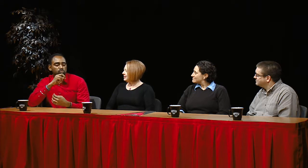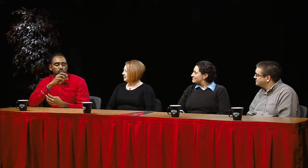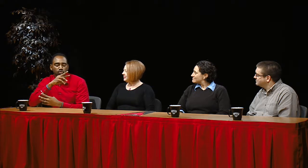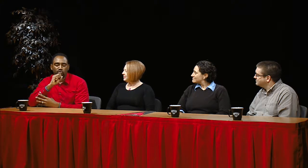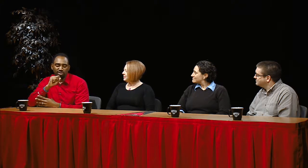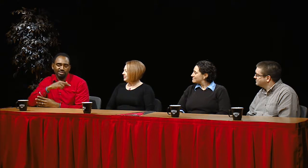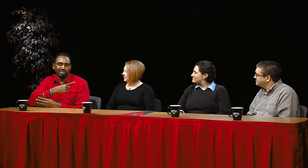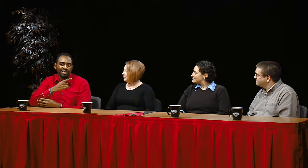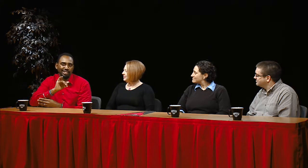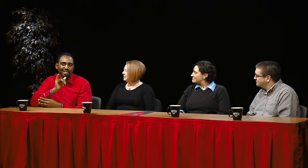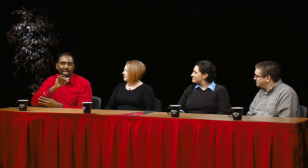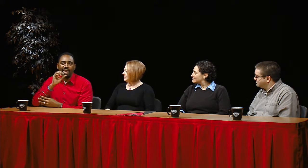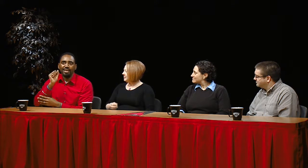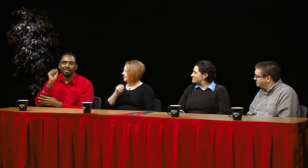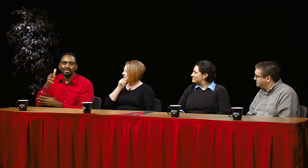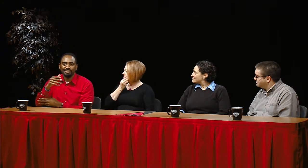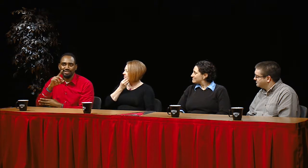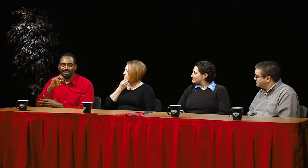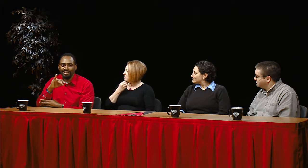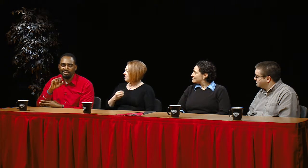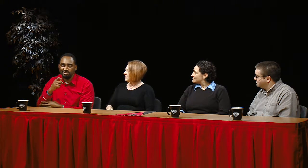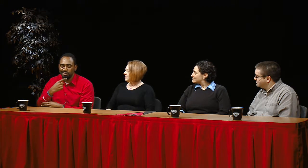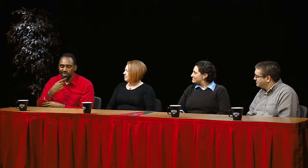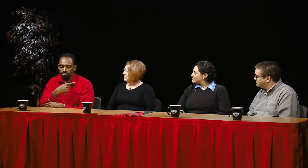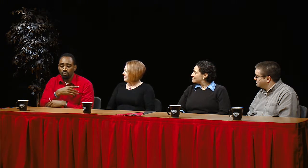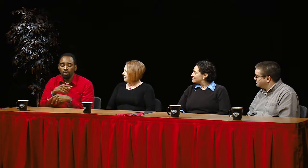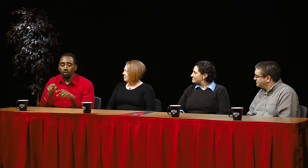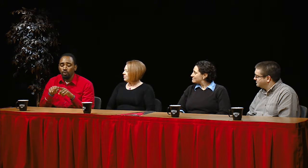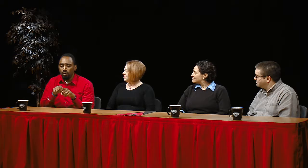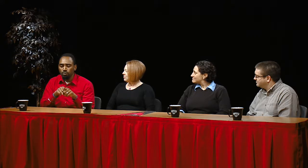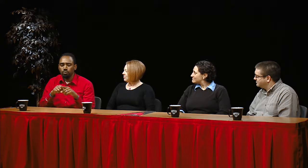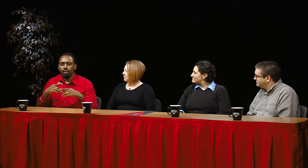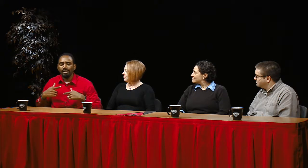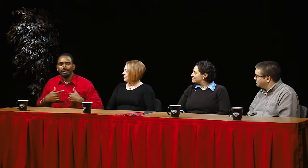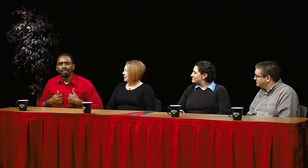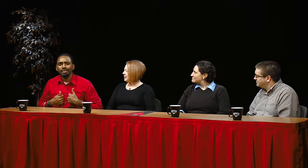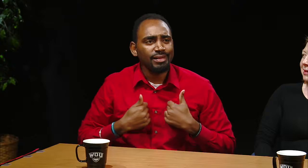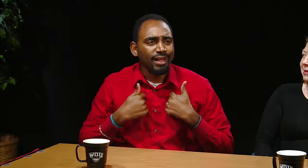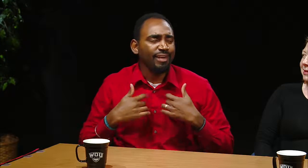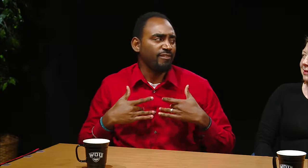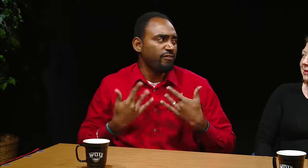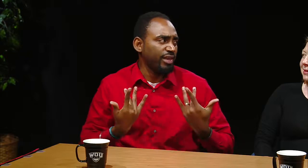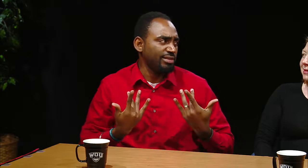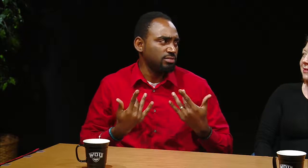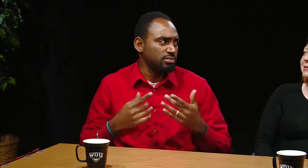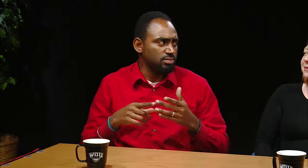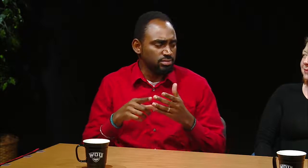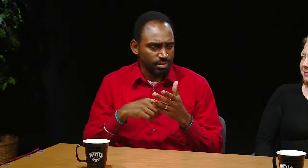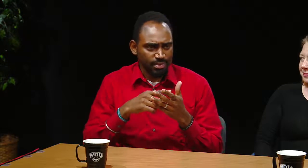that's a great example of how captions or watching videos and captioning them -- it gets inside of you.